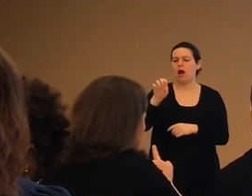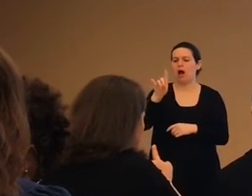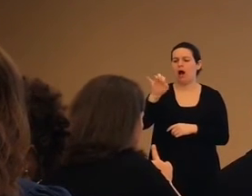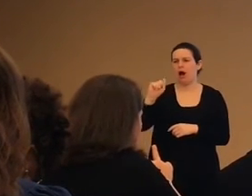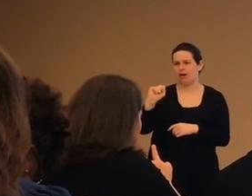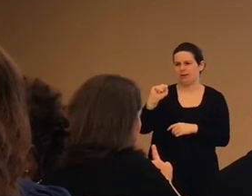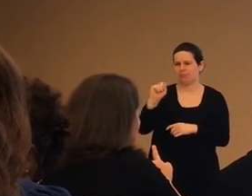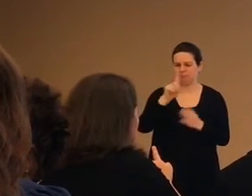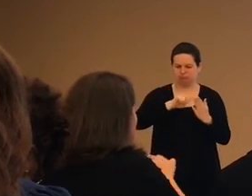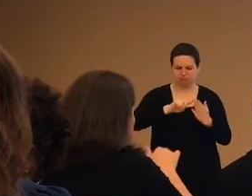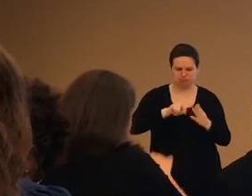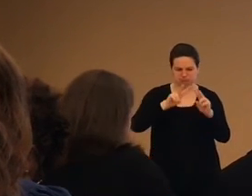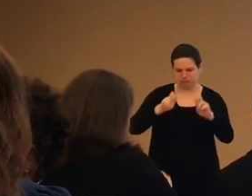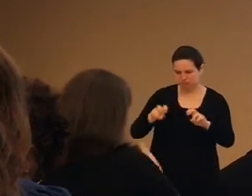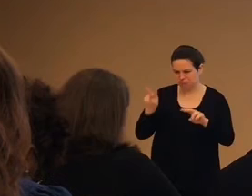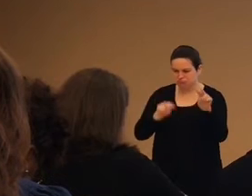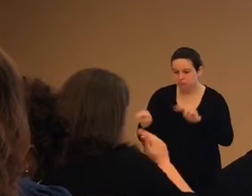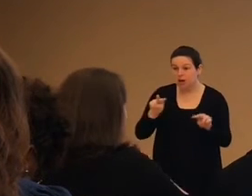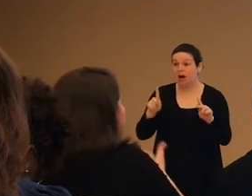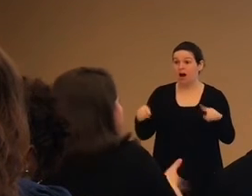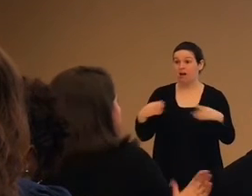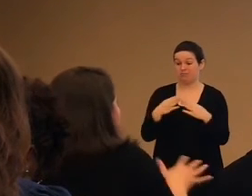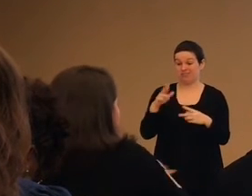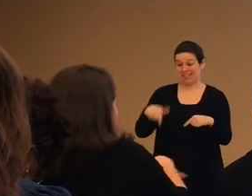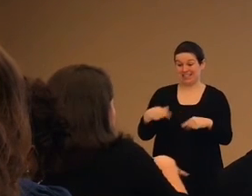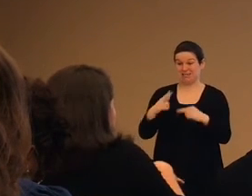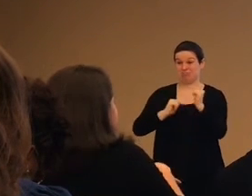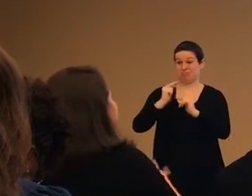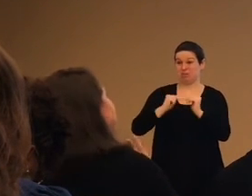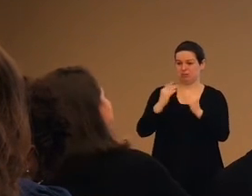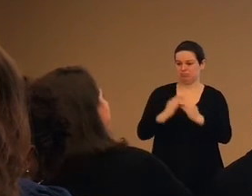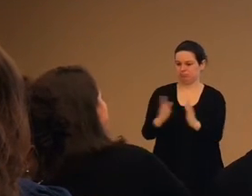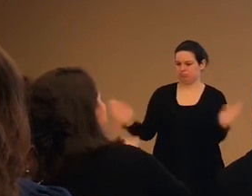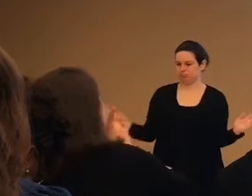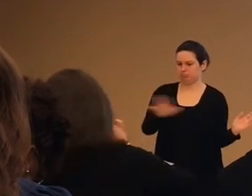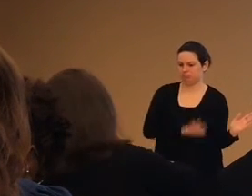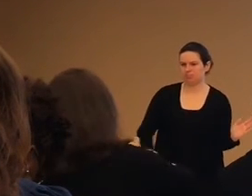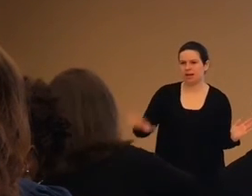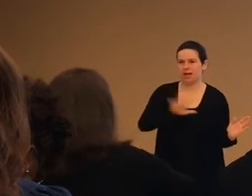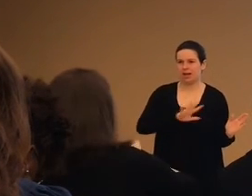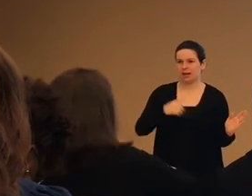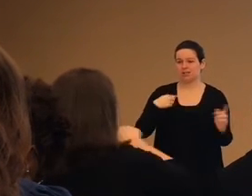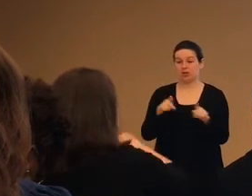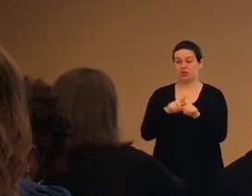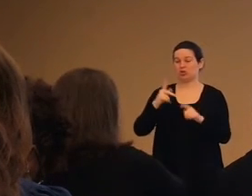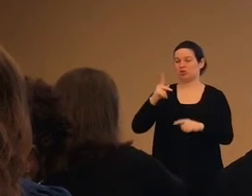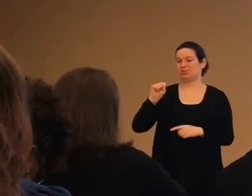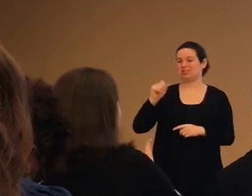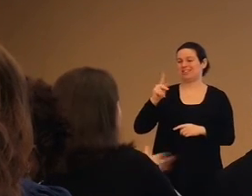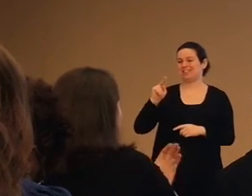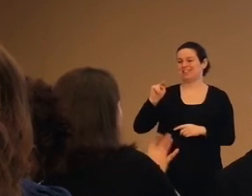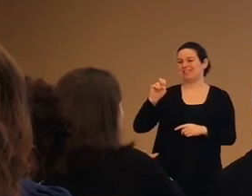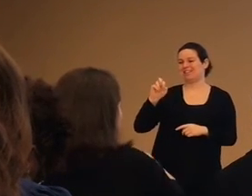This building's public spaces in our library and research center in stinkers public spaces to make sure they were